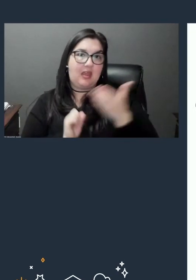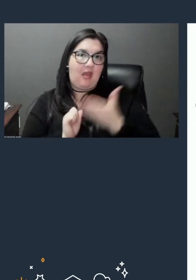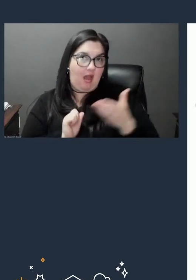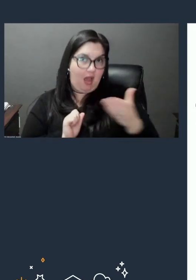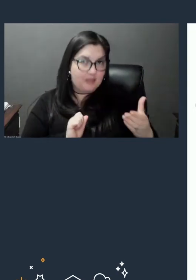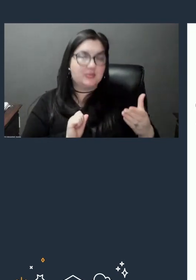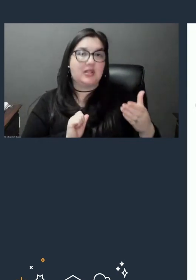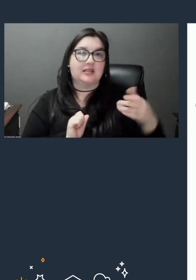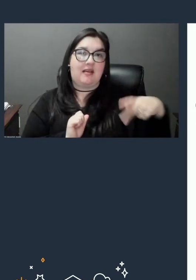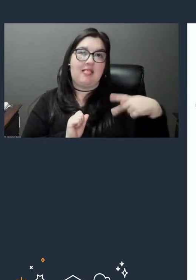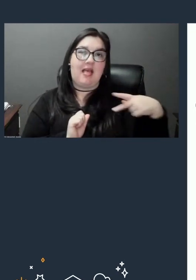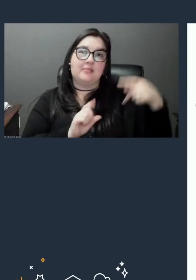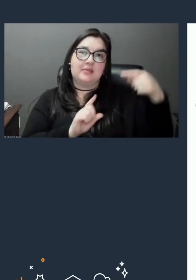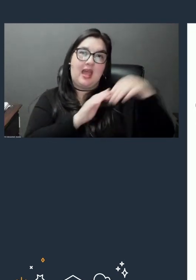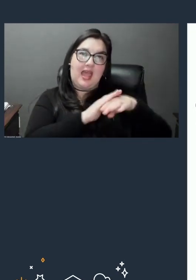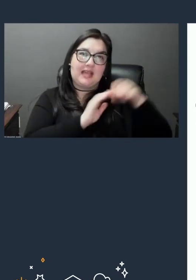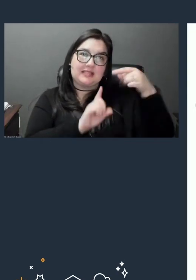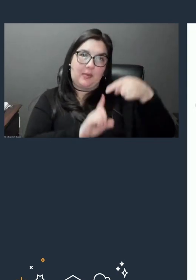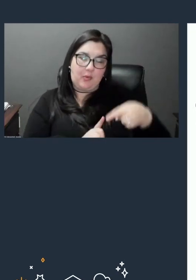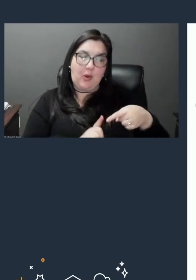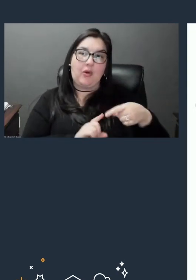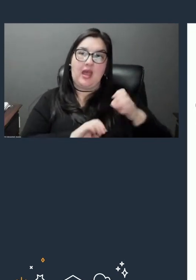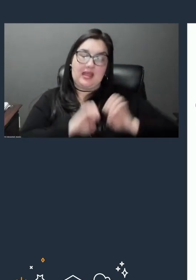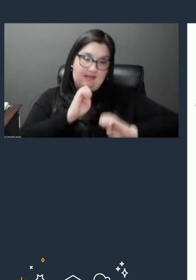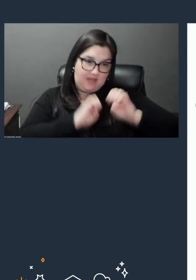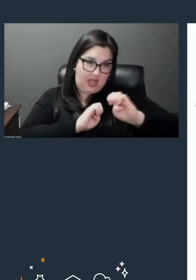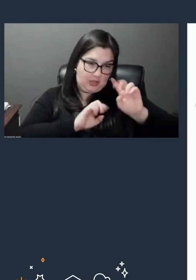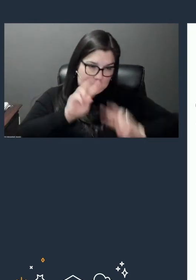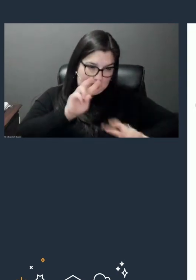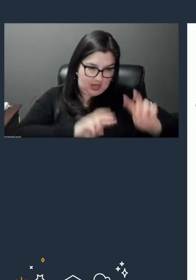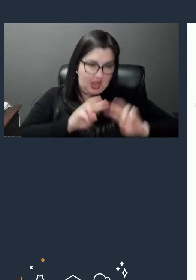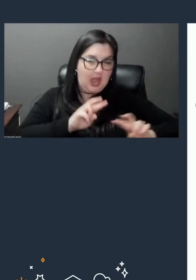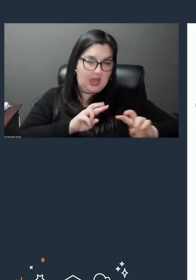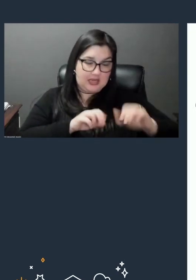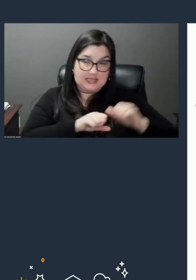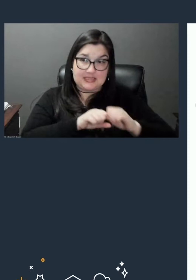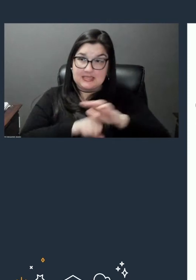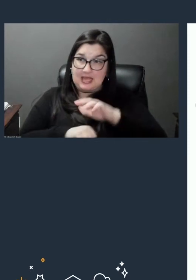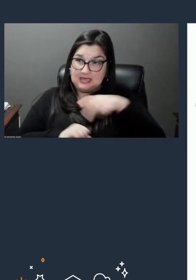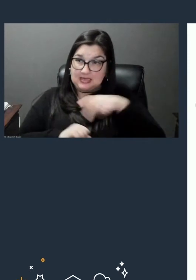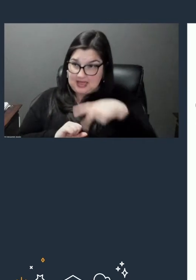would evaluate the request, send it to Lambda. Lambda will again apply based on the custom IAM policy